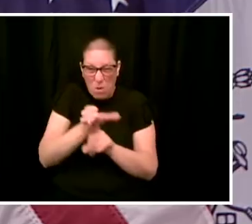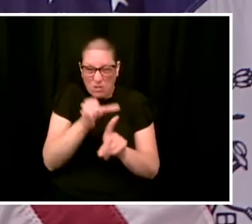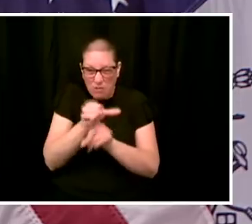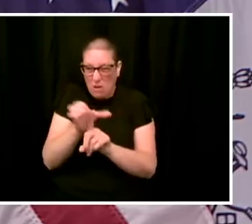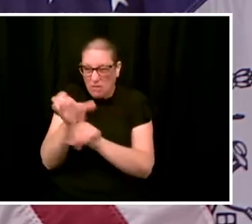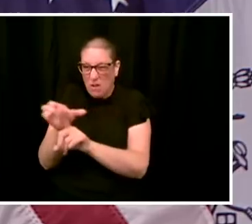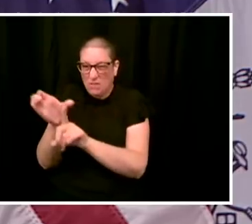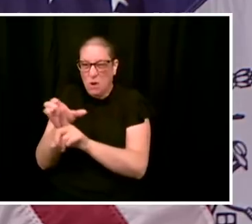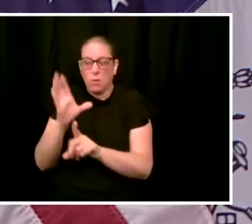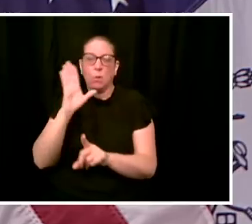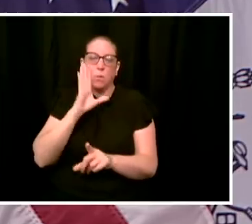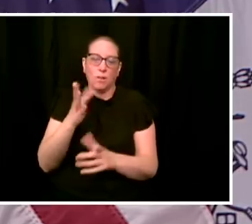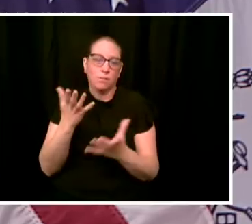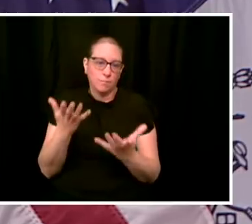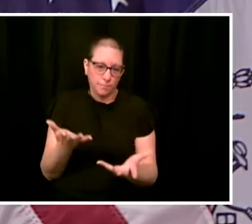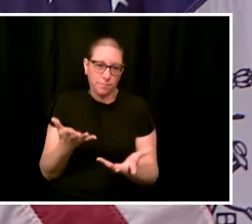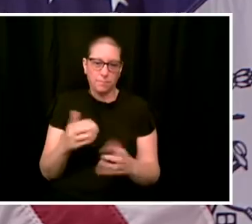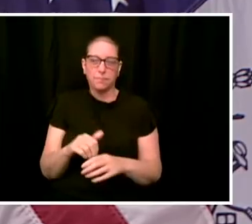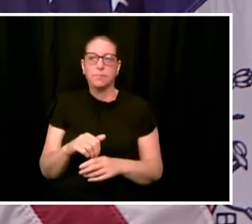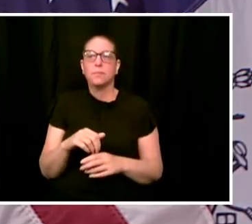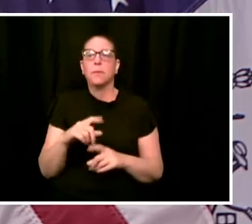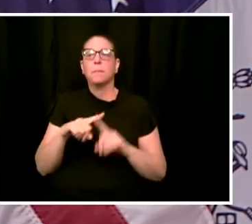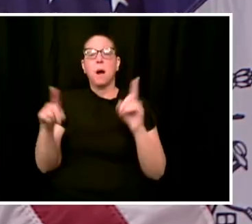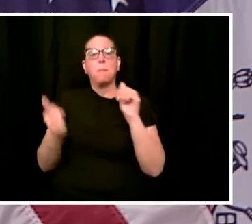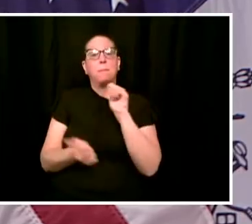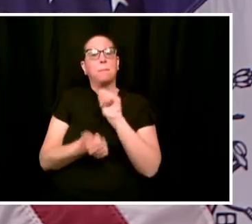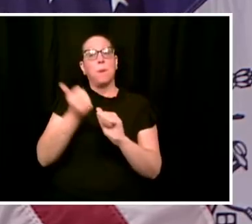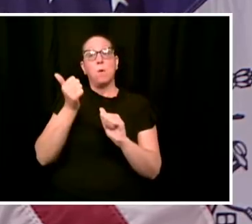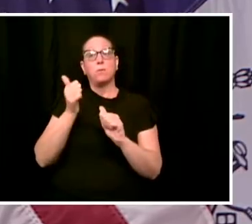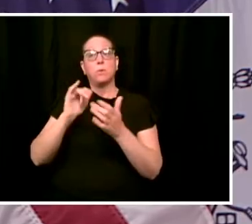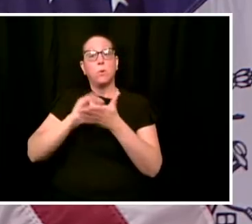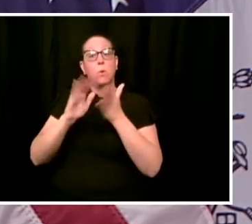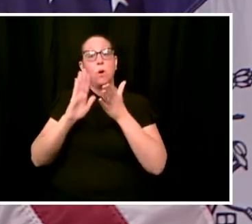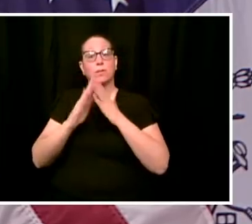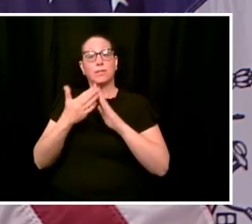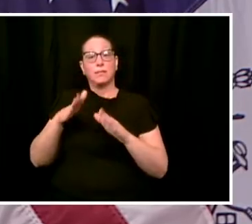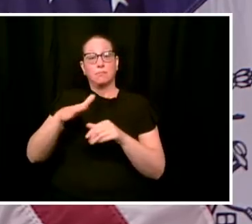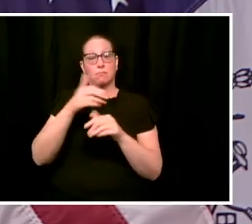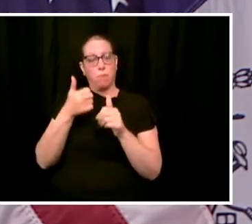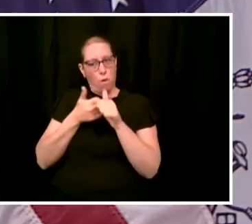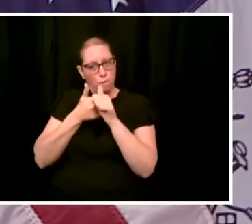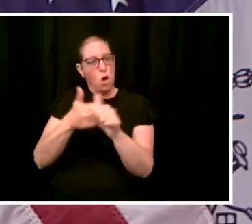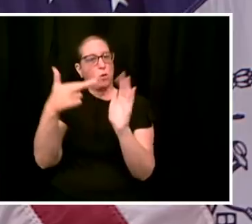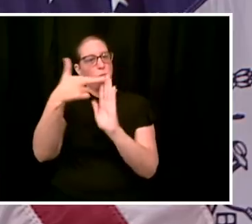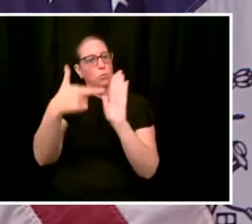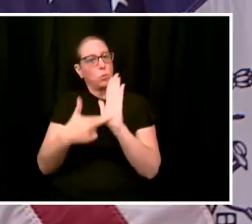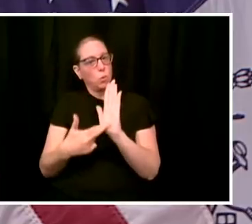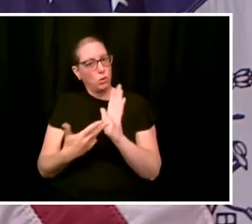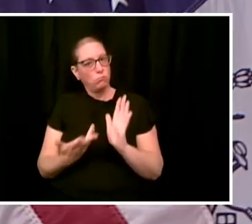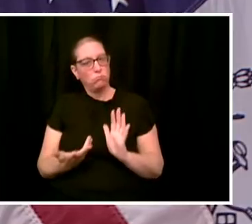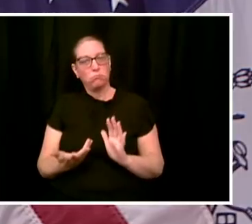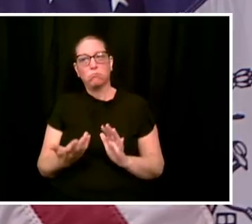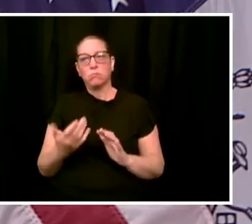NEEDED, THE VAST JMAOR D IIDF O THE TIME IT IS NOT NEEDED.